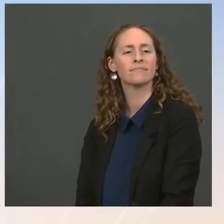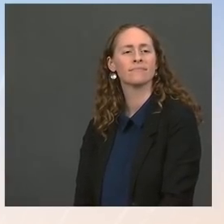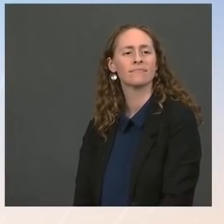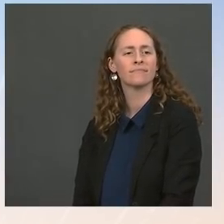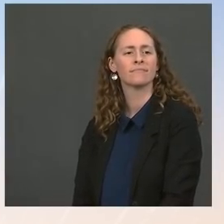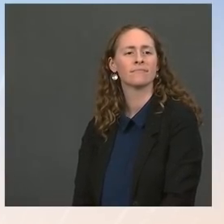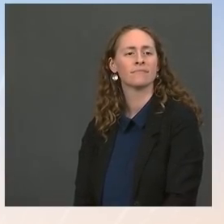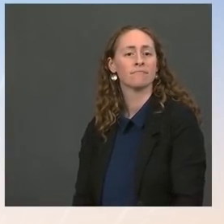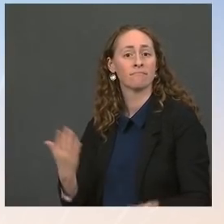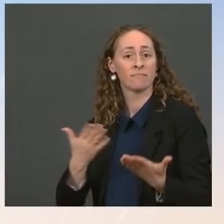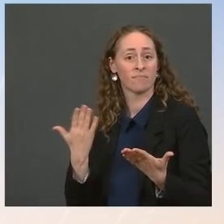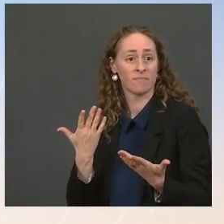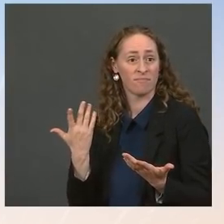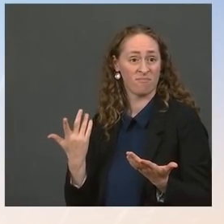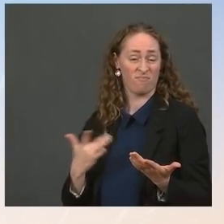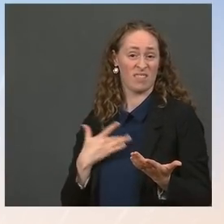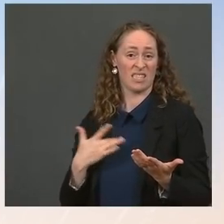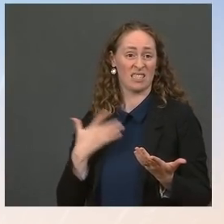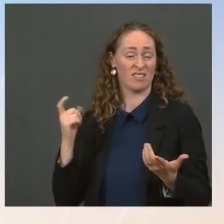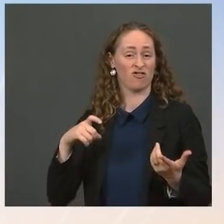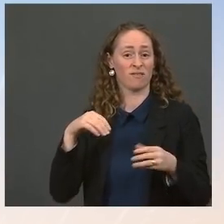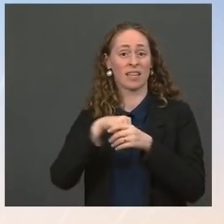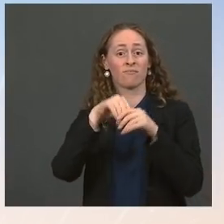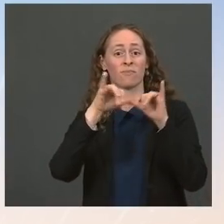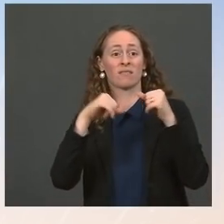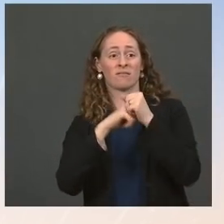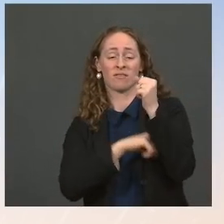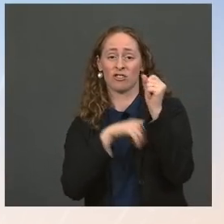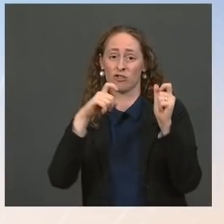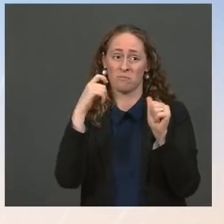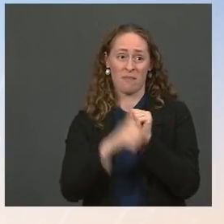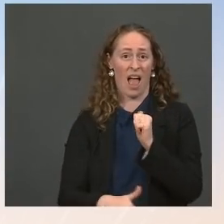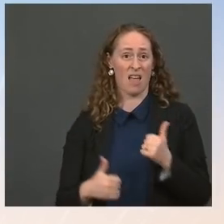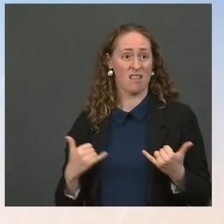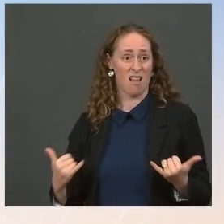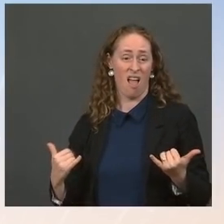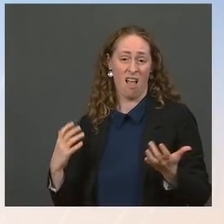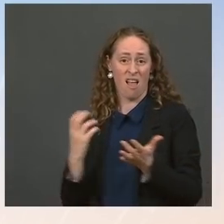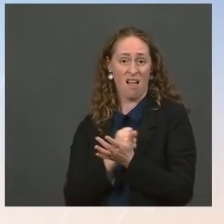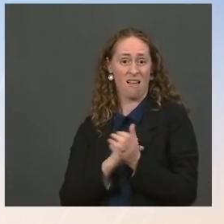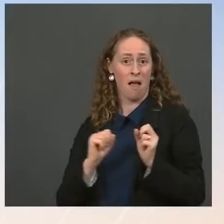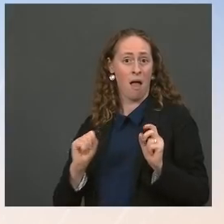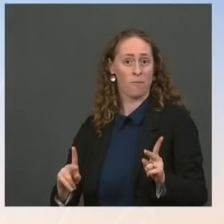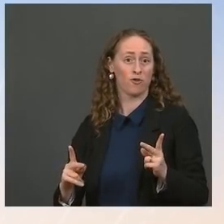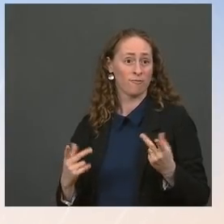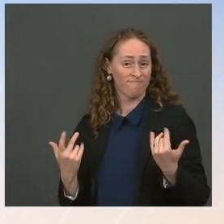the bipartisan hard infrastructure bill, why then did he not push for a vote on that bill